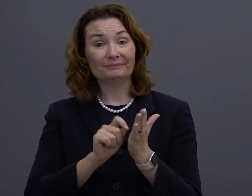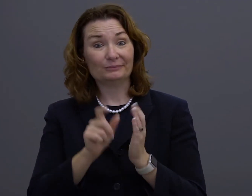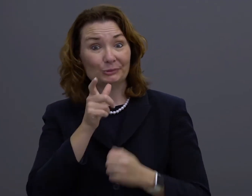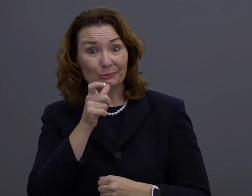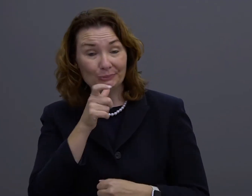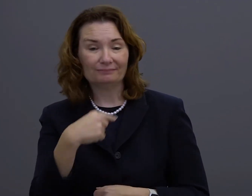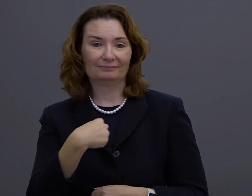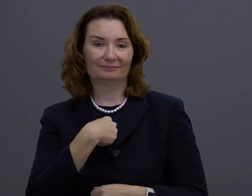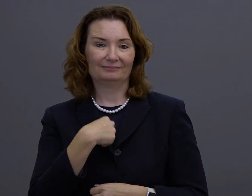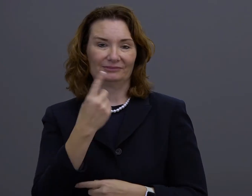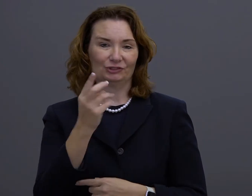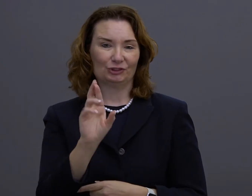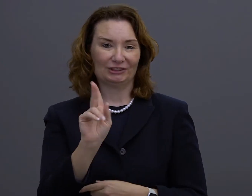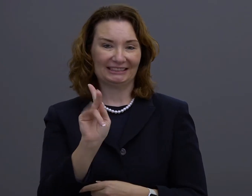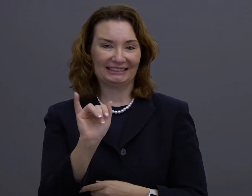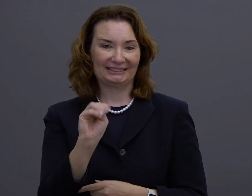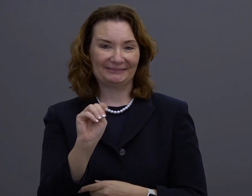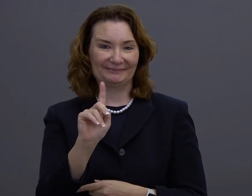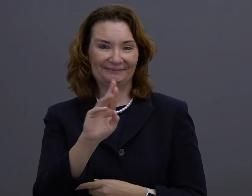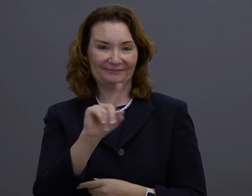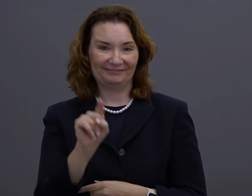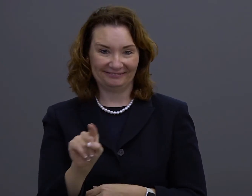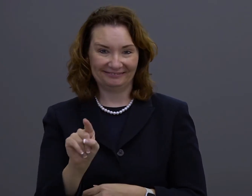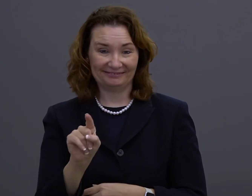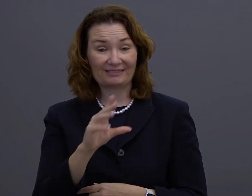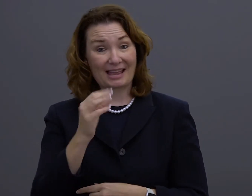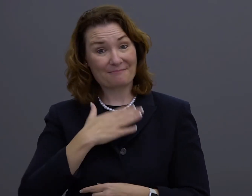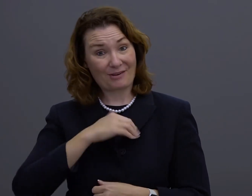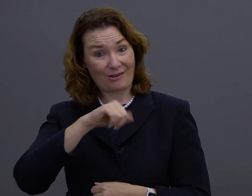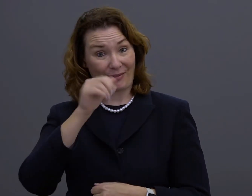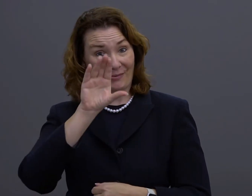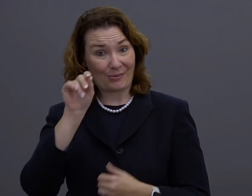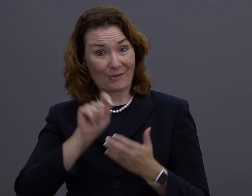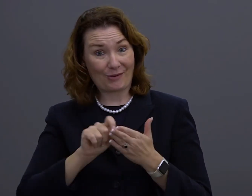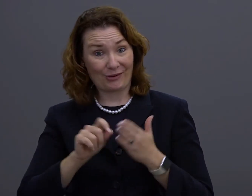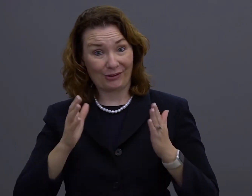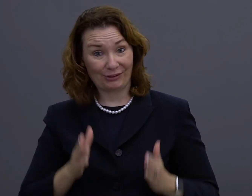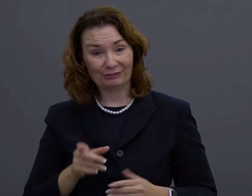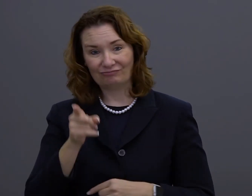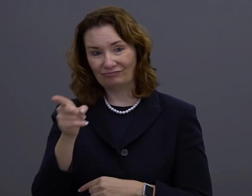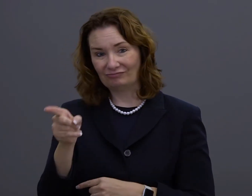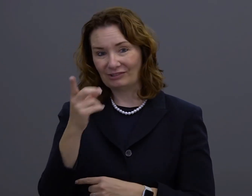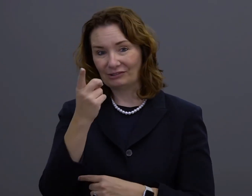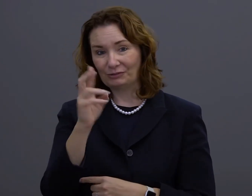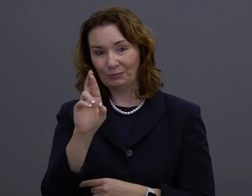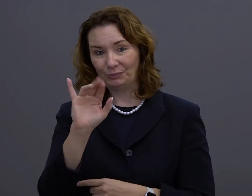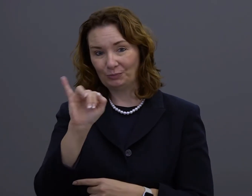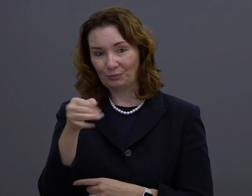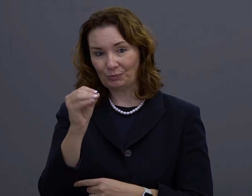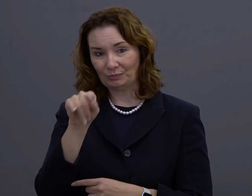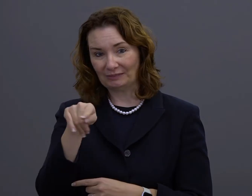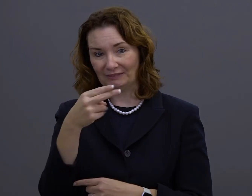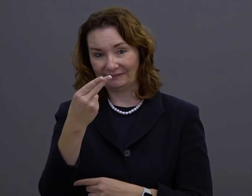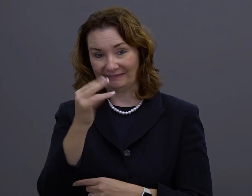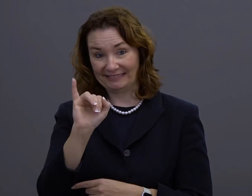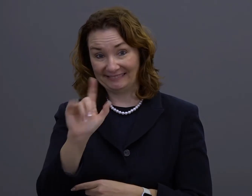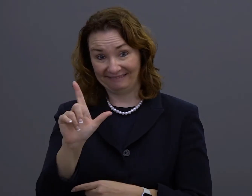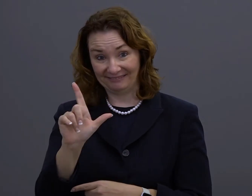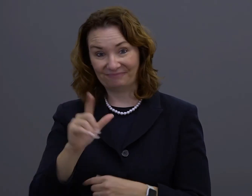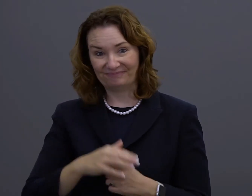is written by me, Dr. Kim Kurz, and my co-author, Dr. Joseph Hill.